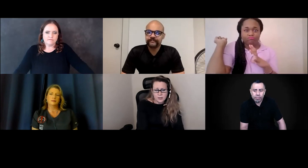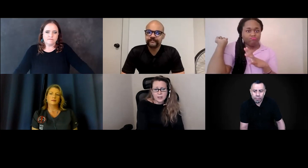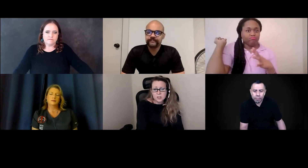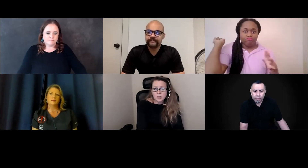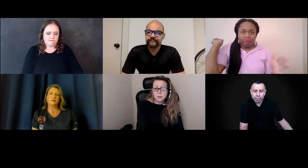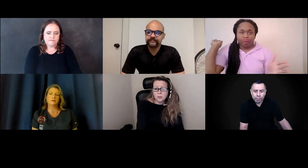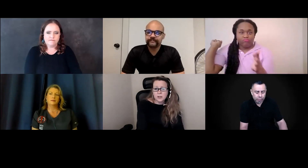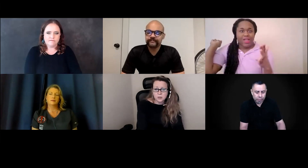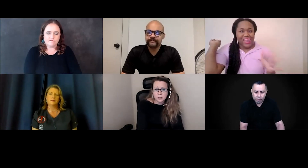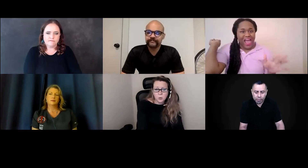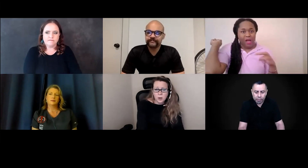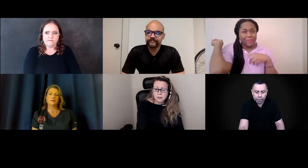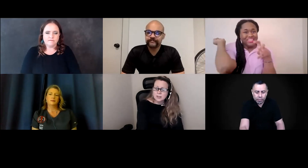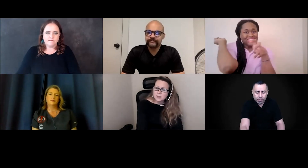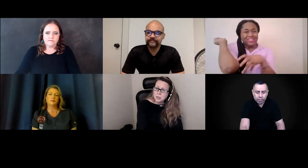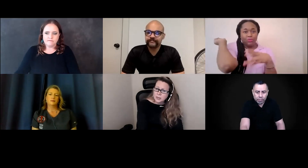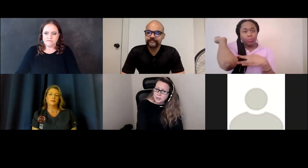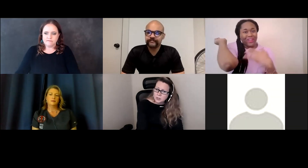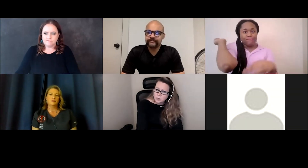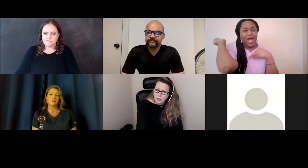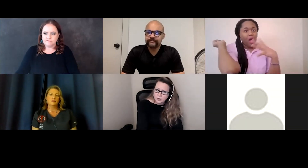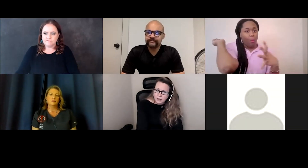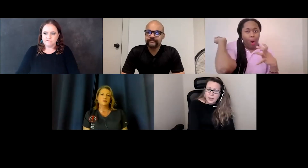And they can talk to the professor as well and say no we can't do that.